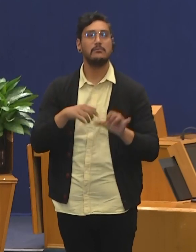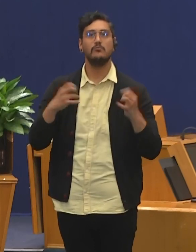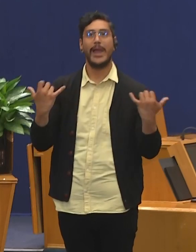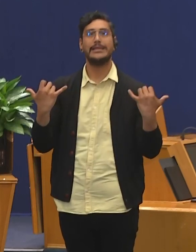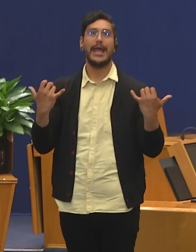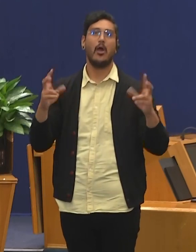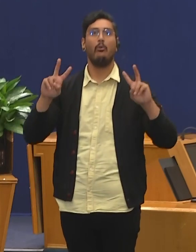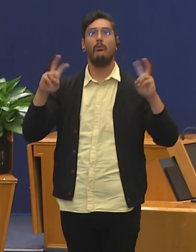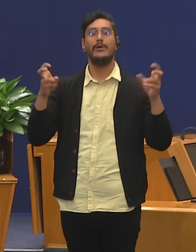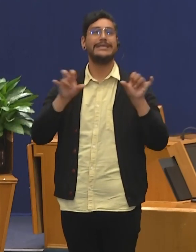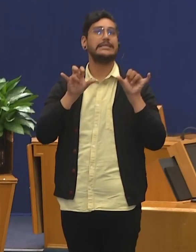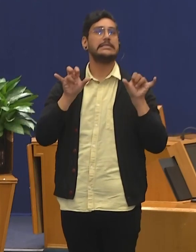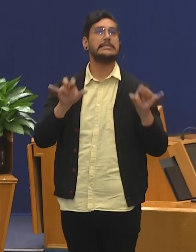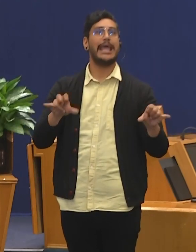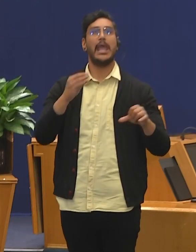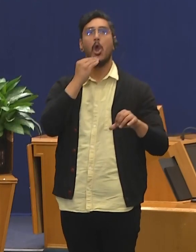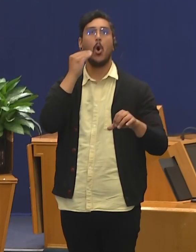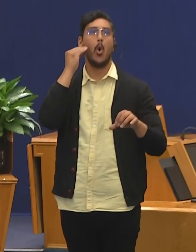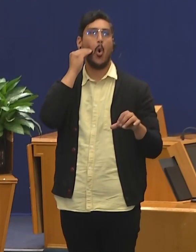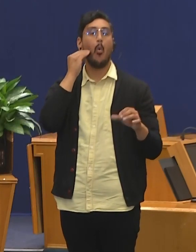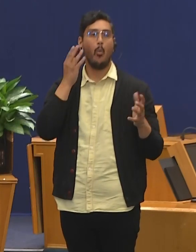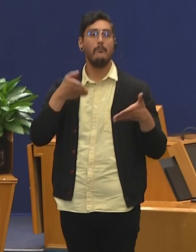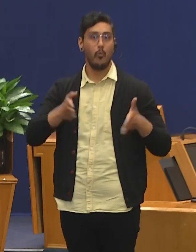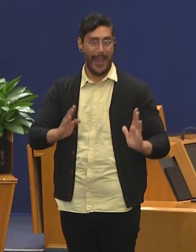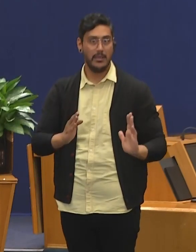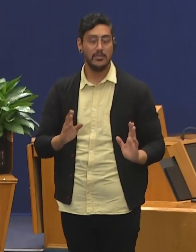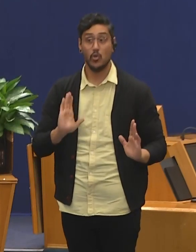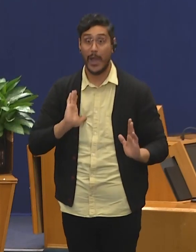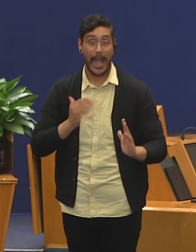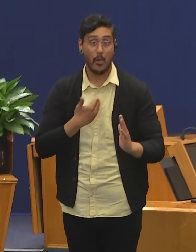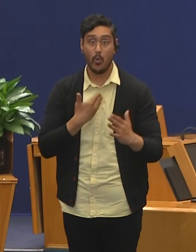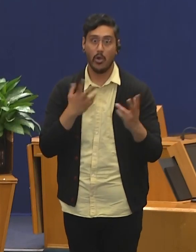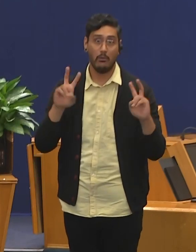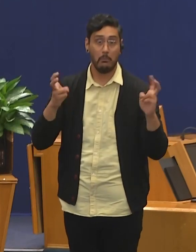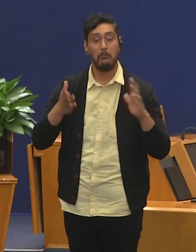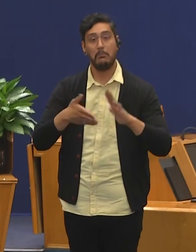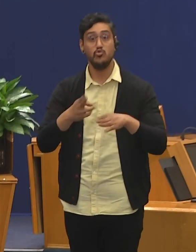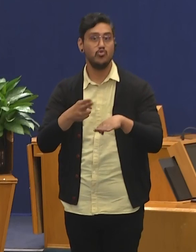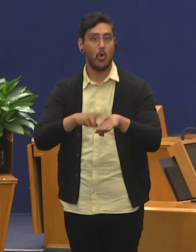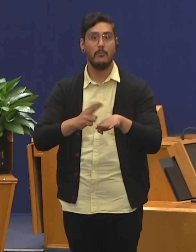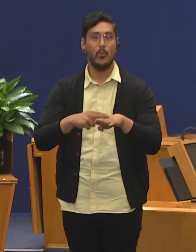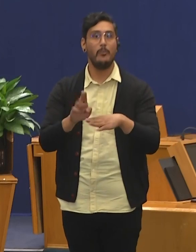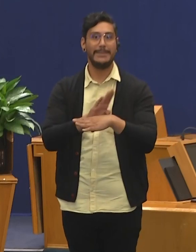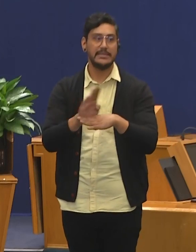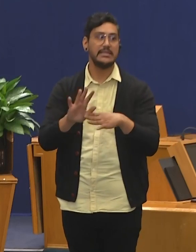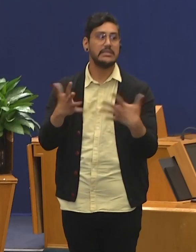ANGELES, WE ARE IN A STAY-AT-HOME MODE. SO WE ARE ACTUALLY HAVING OUR